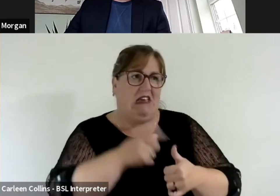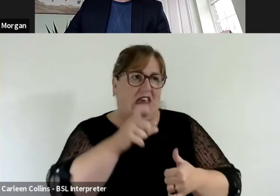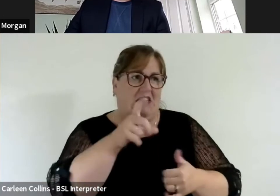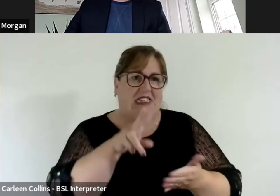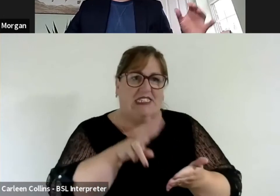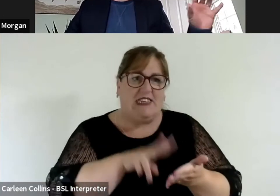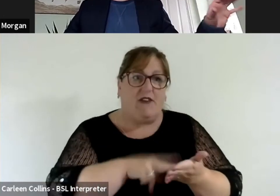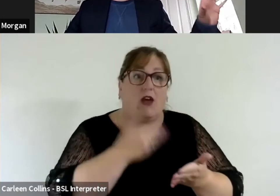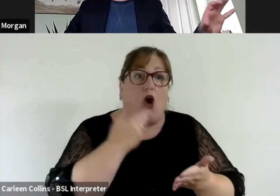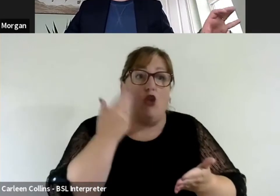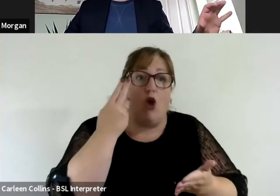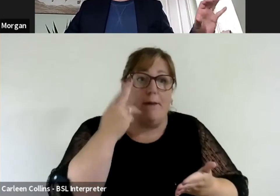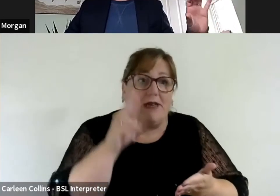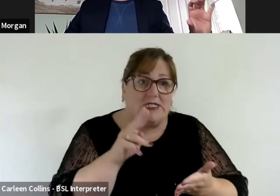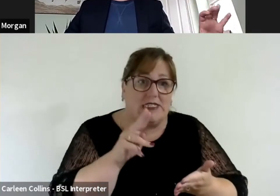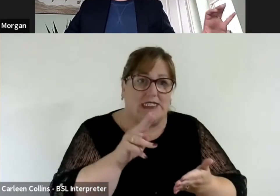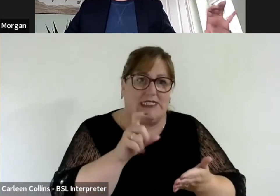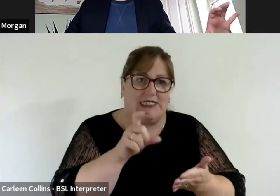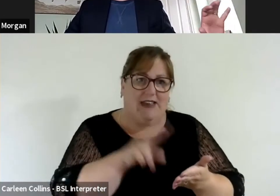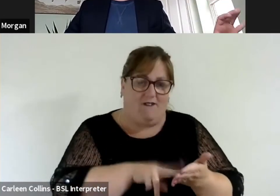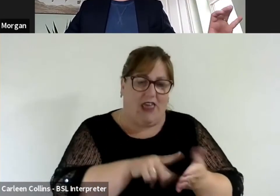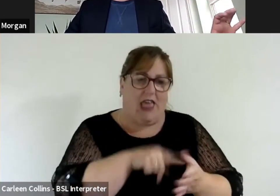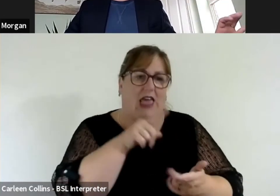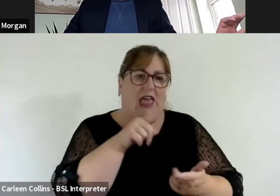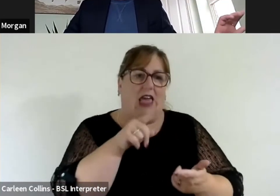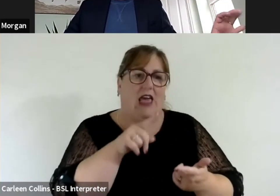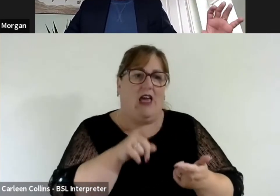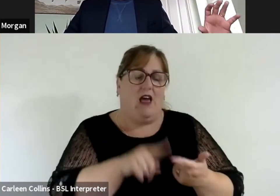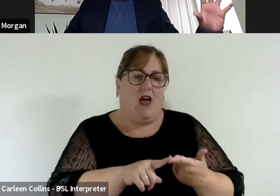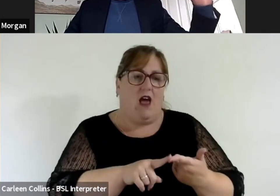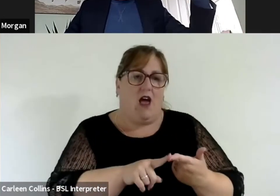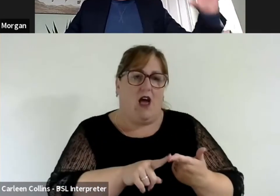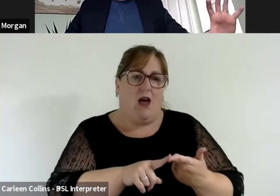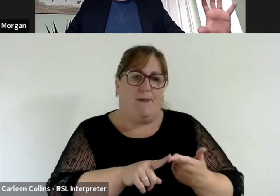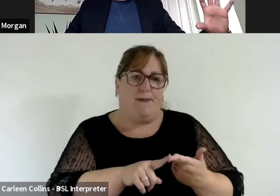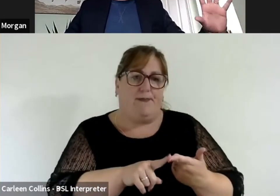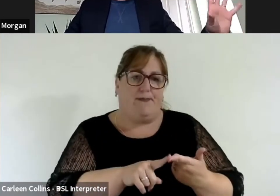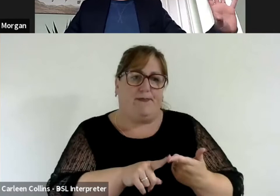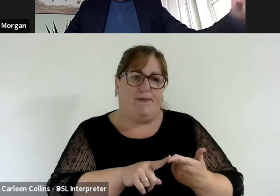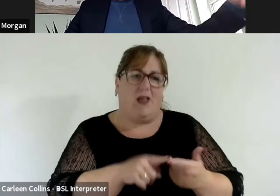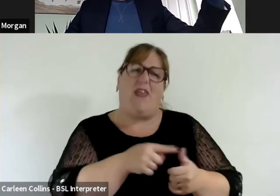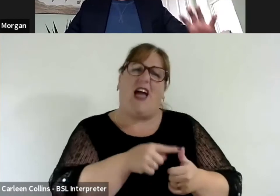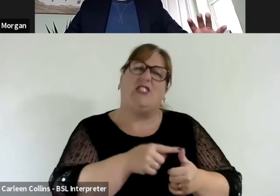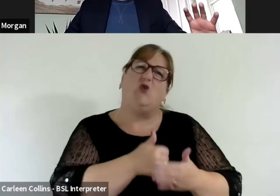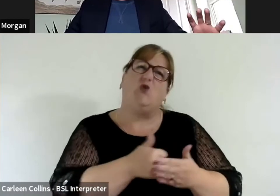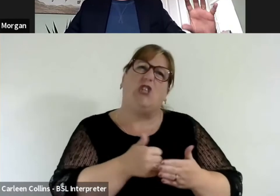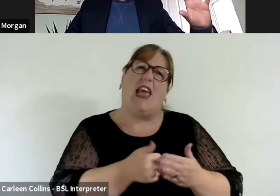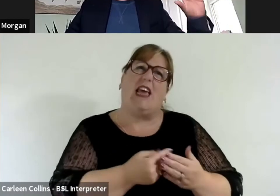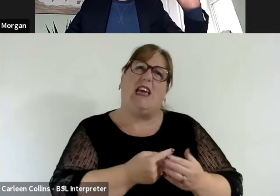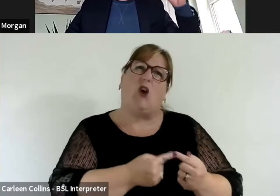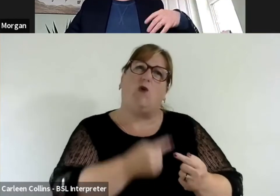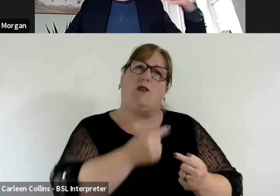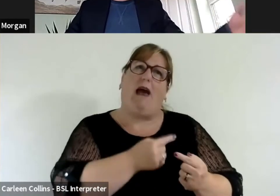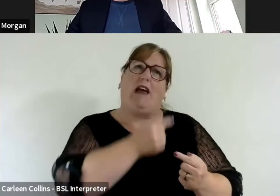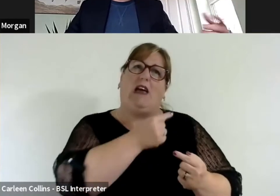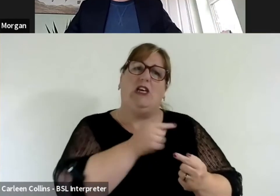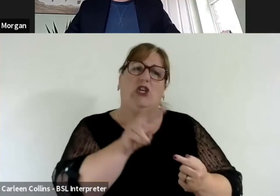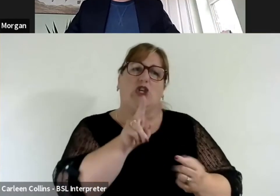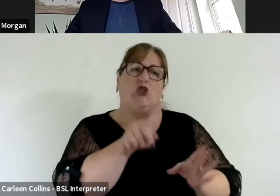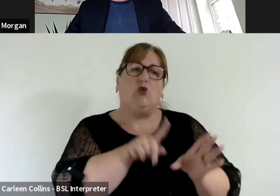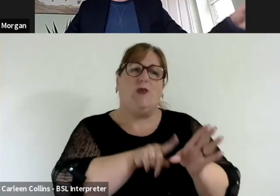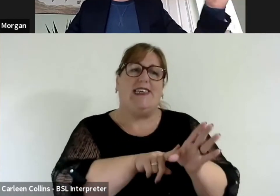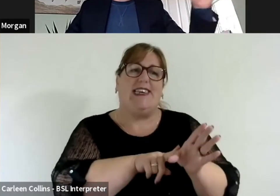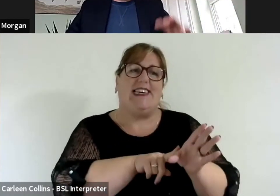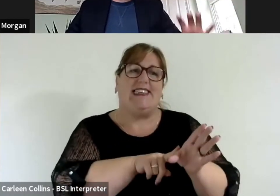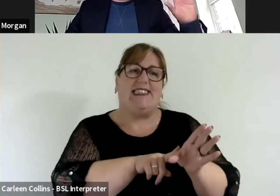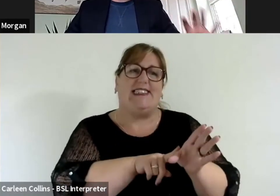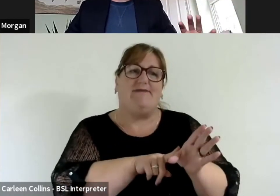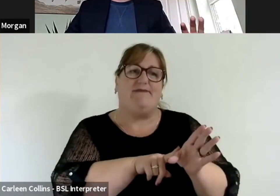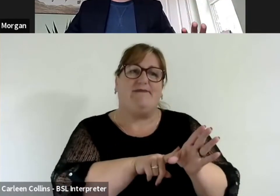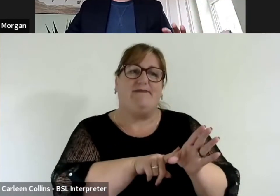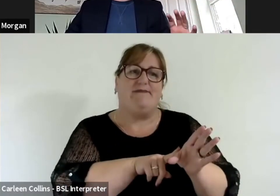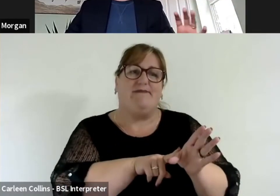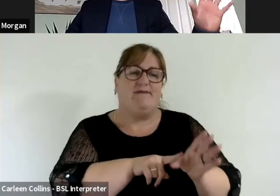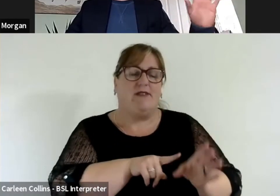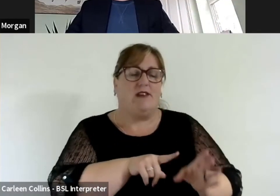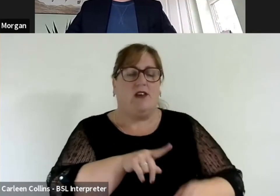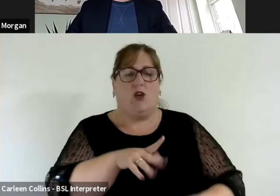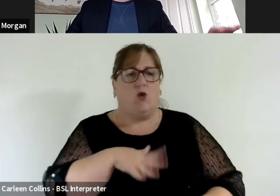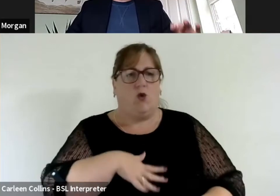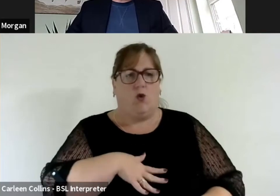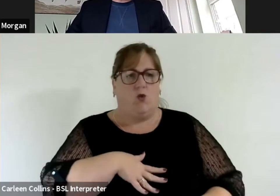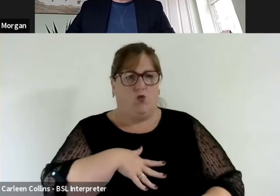There is then the full application process whereby you would be asked to complete a whole range of things such